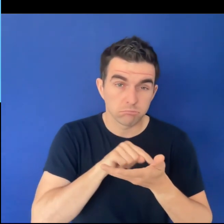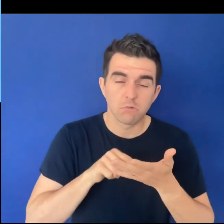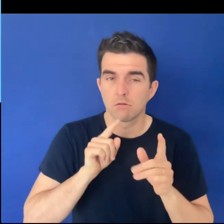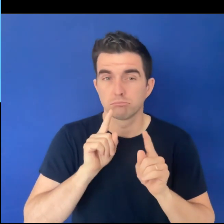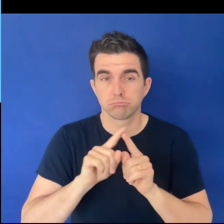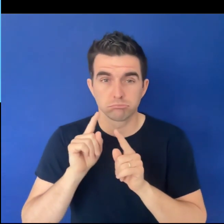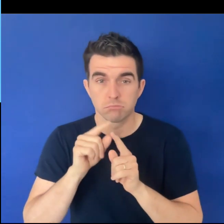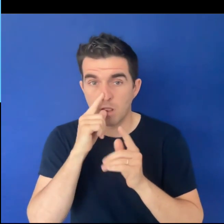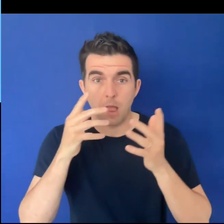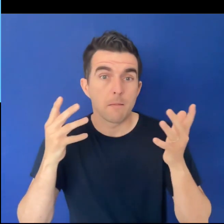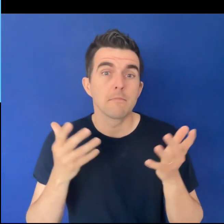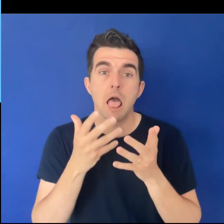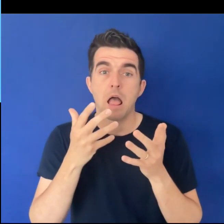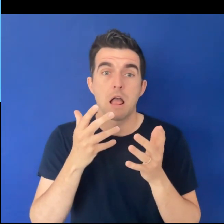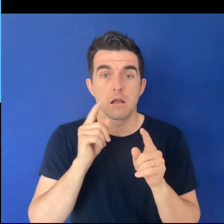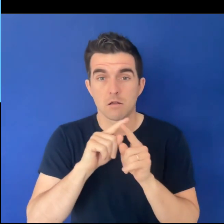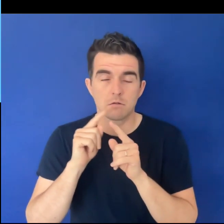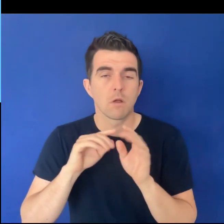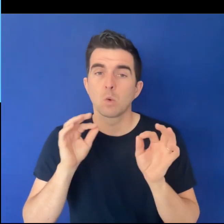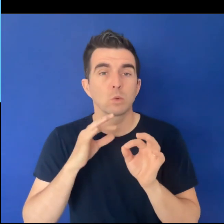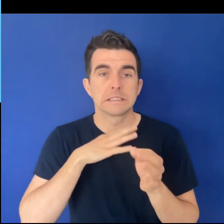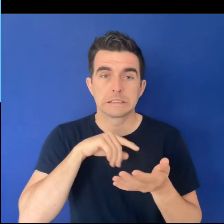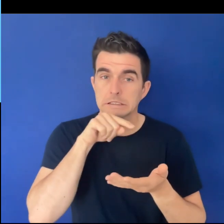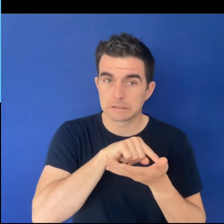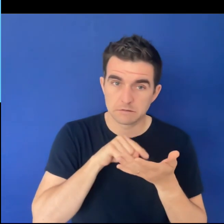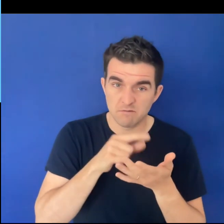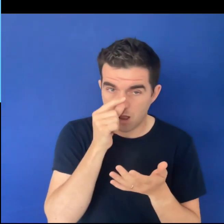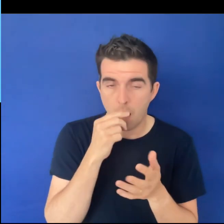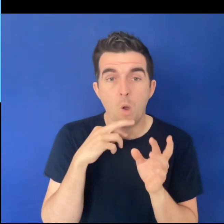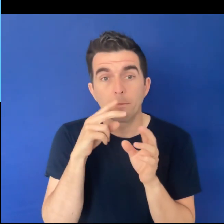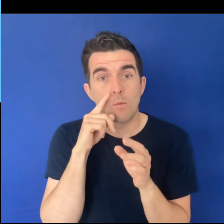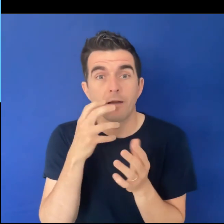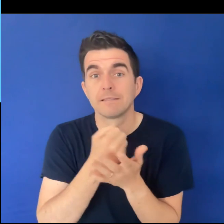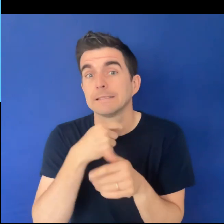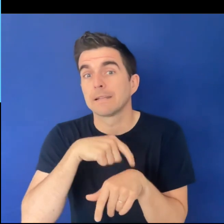And you can play the game without any button holds. We hope you take the time to come and visit the